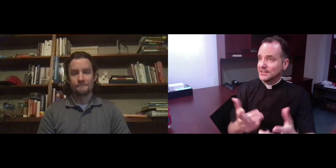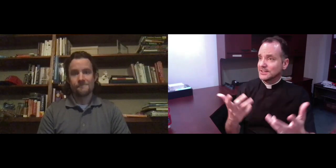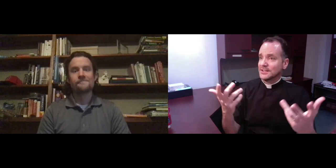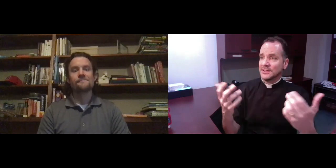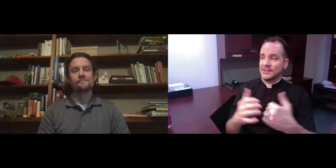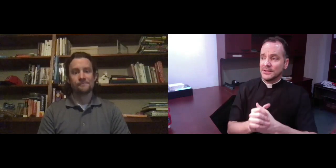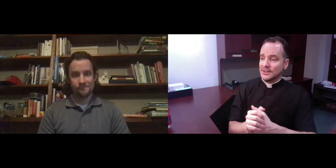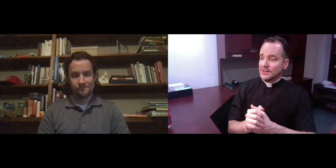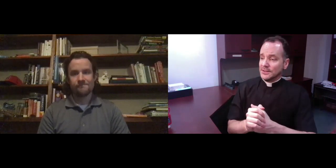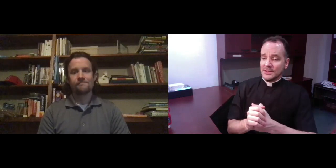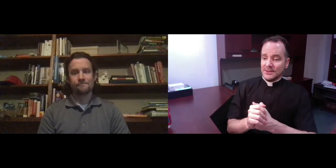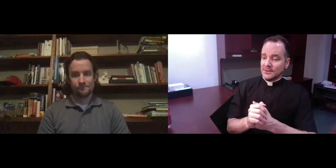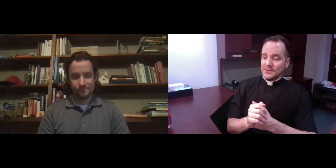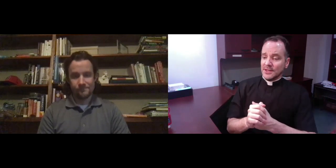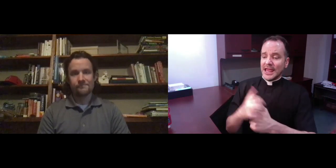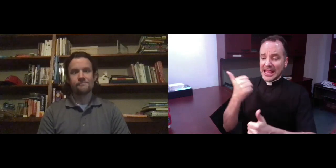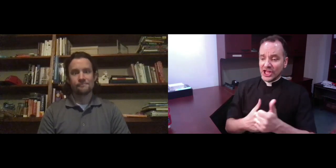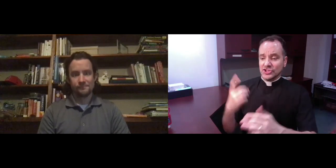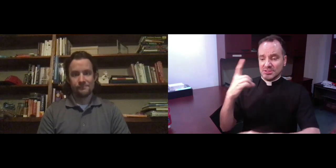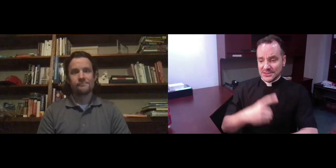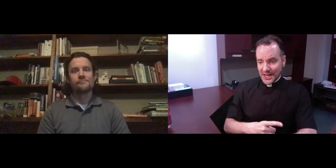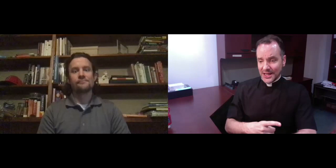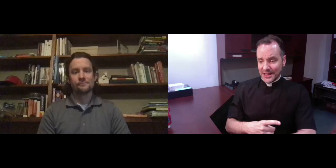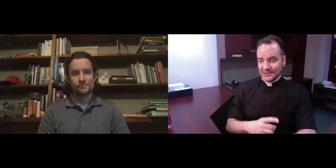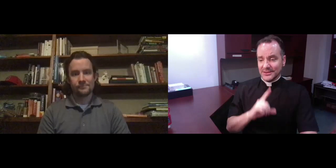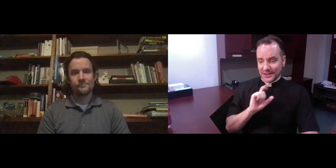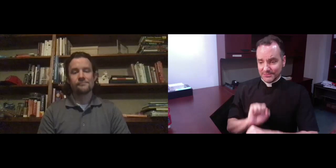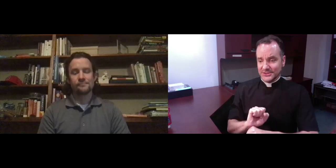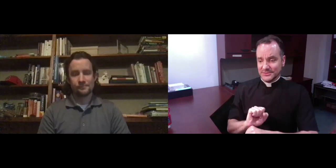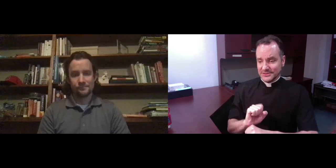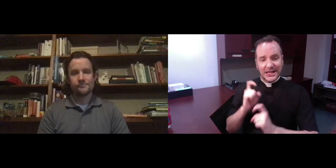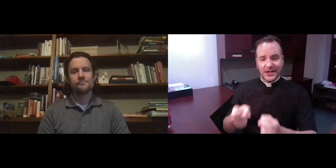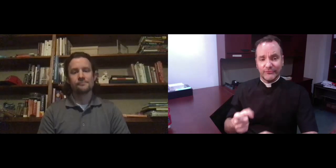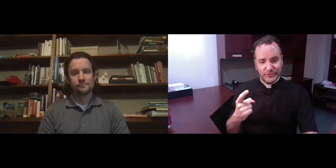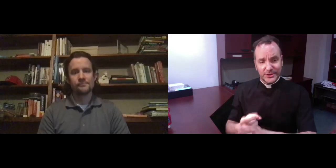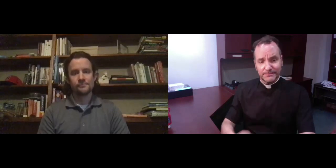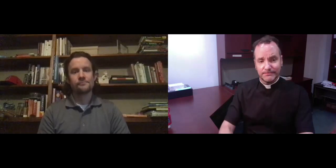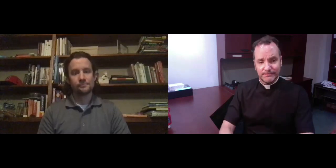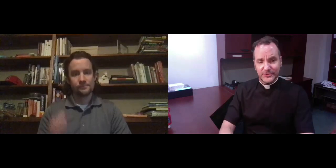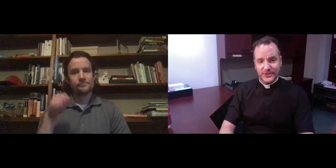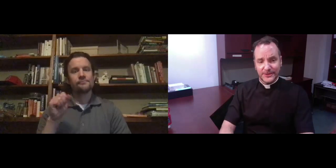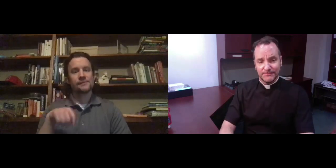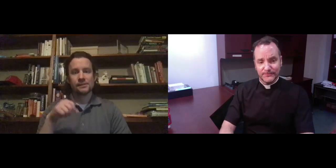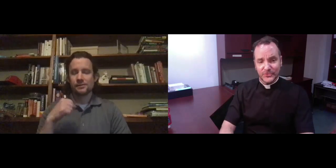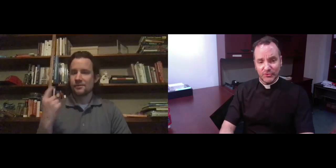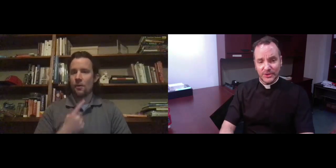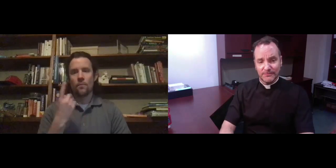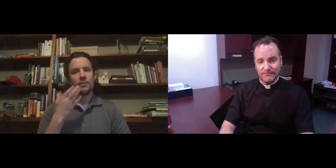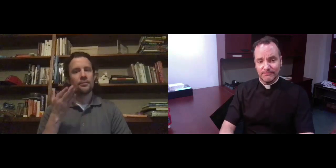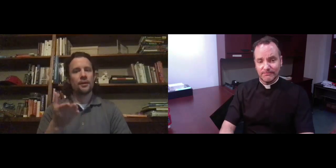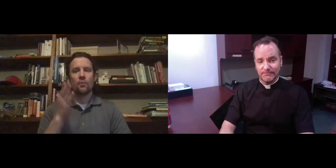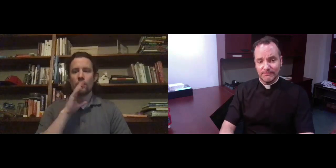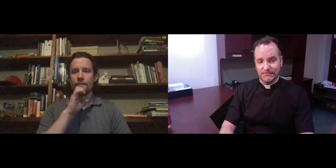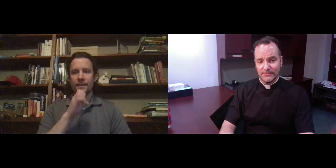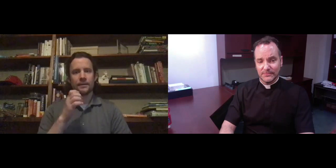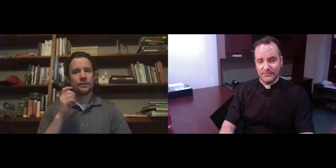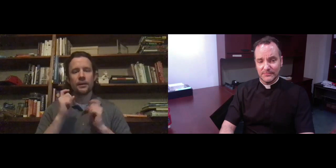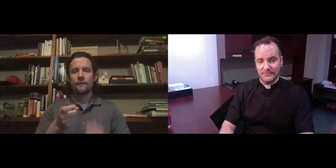Go with God, and every day is a gift, right?